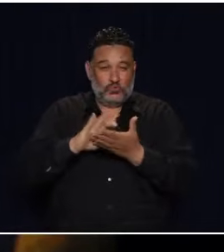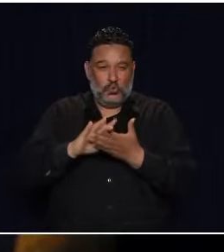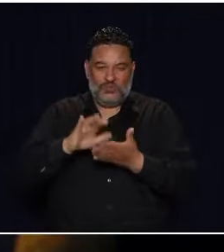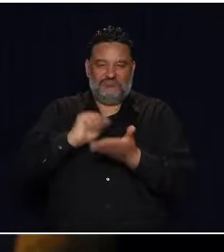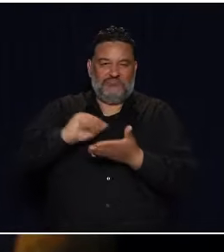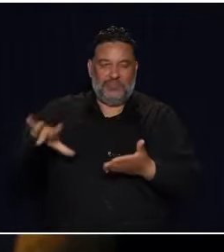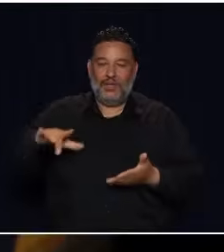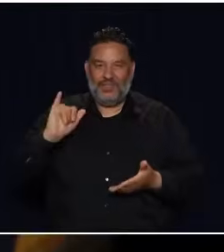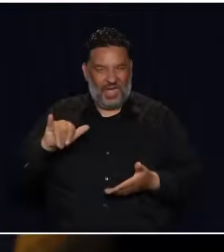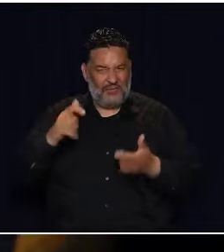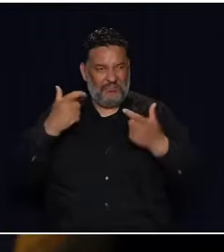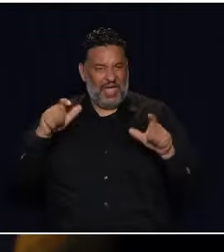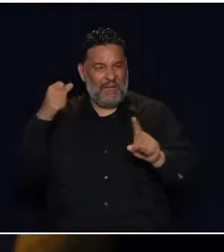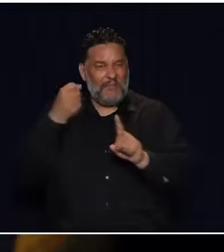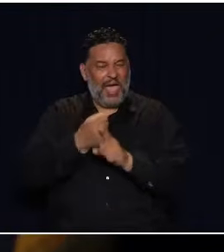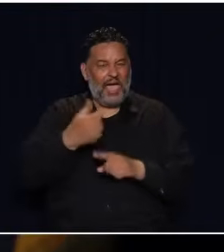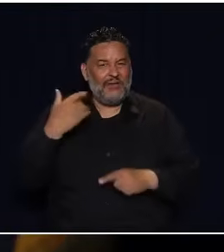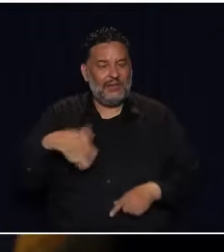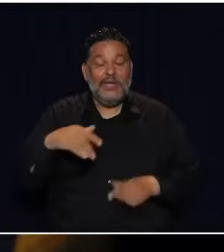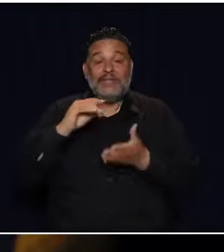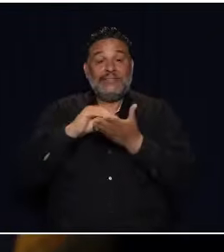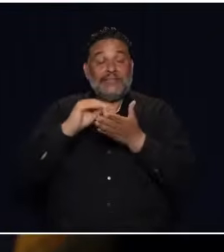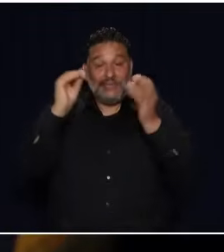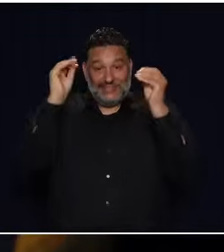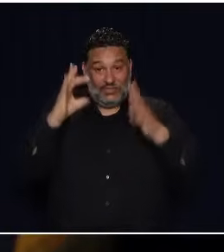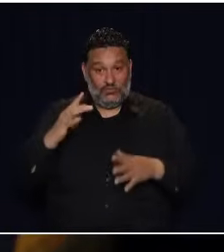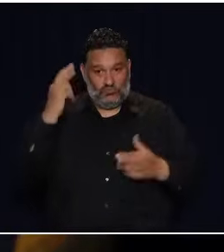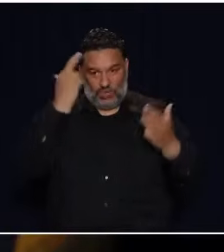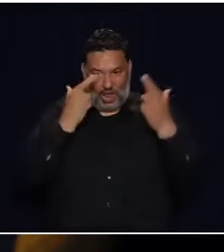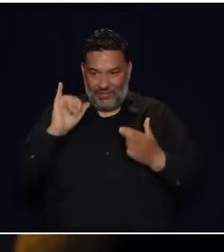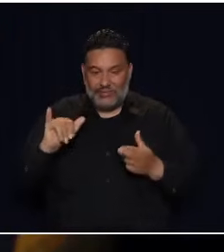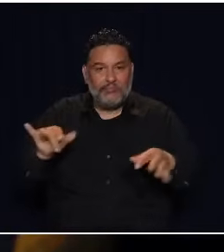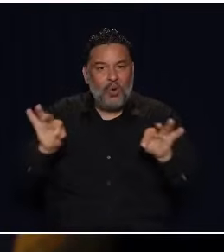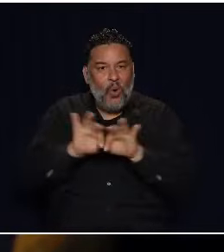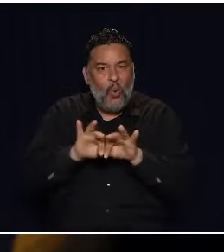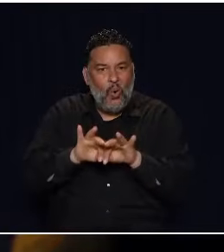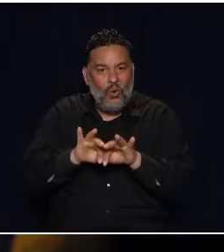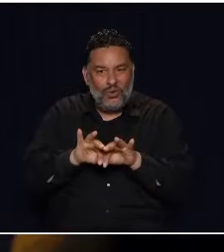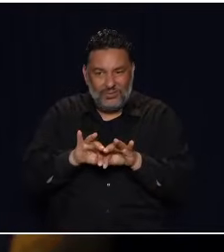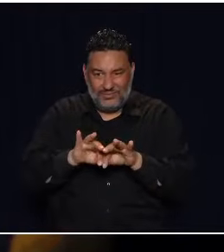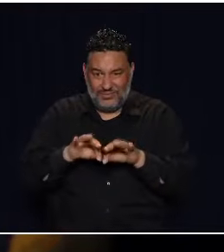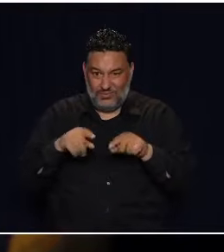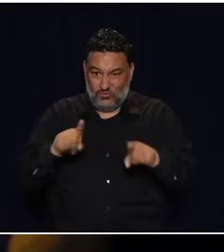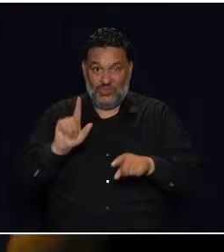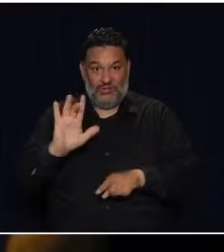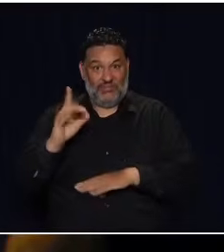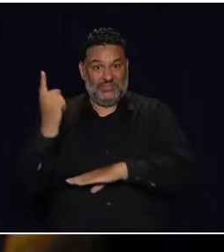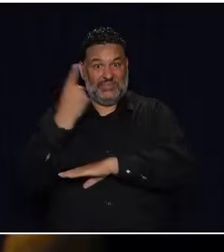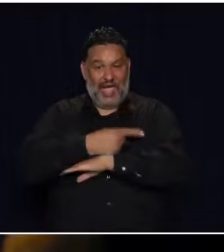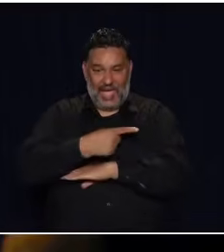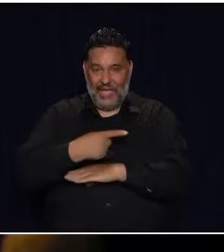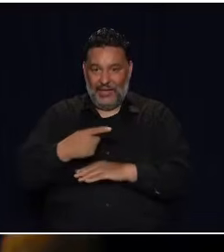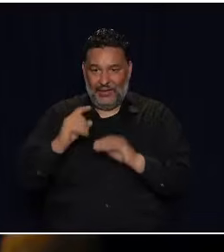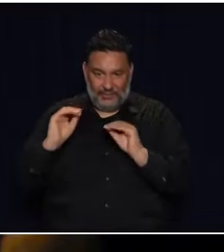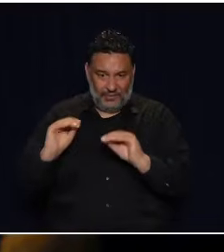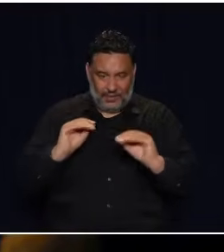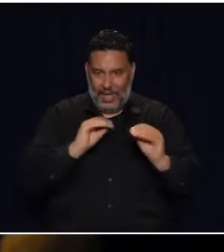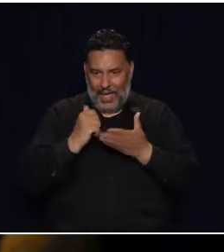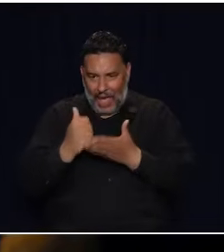ALLOWED? THE SUPERINTENDENT DID AWAY WITH ALLOWING IT TO BE TAUGHT IN SCHOOLS.